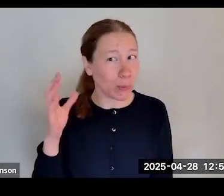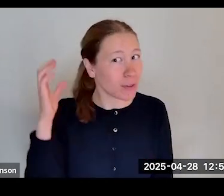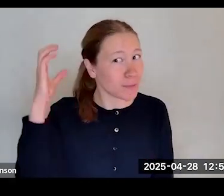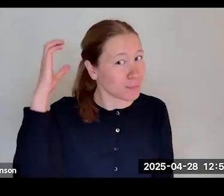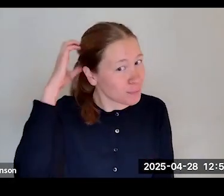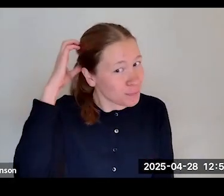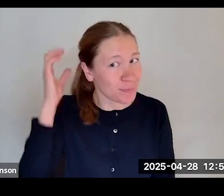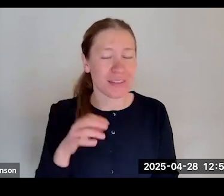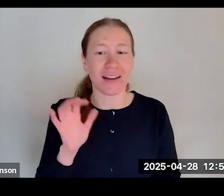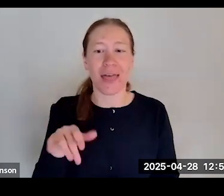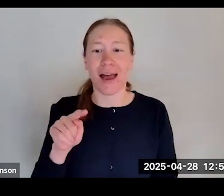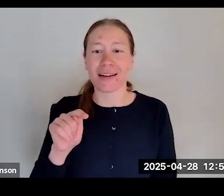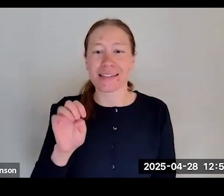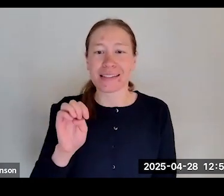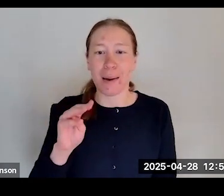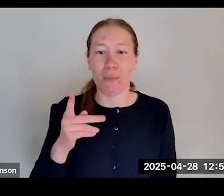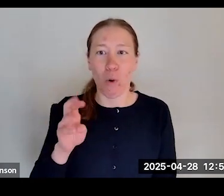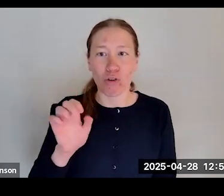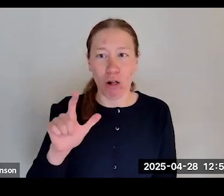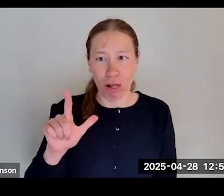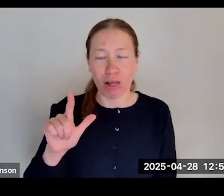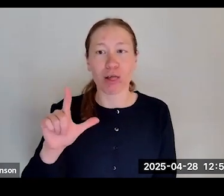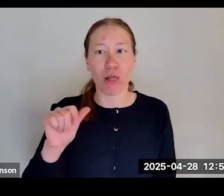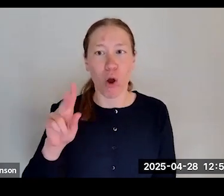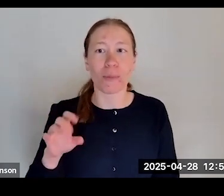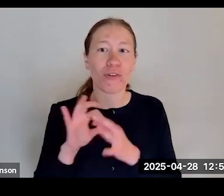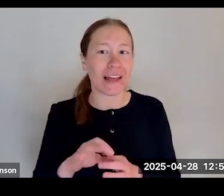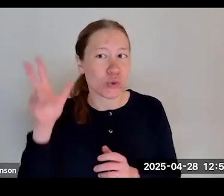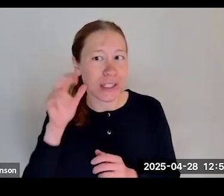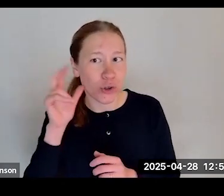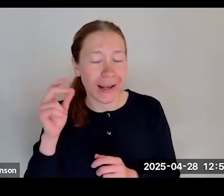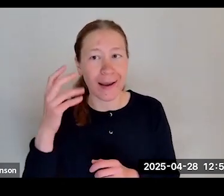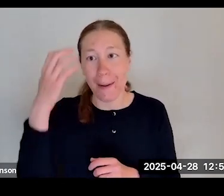This has a lot to do with hearing as well as memory and understanding language.